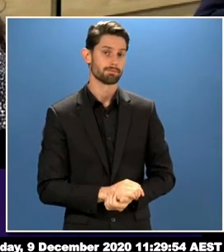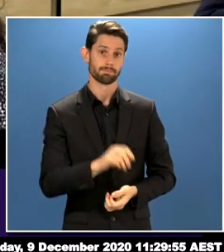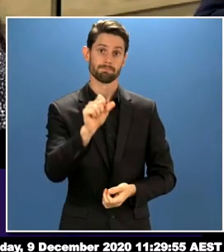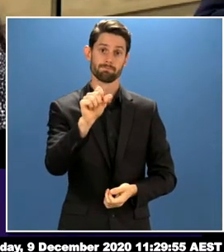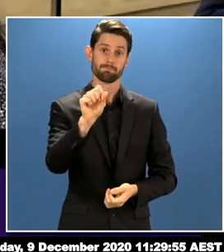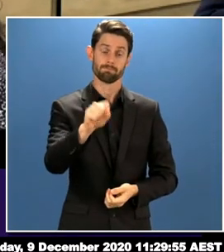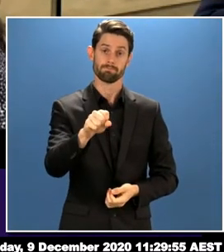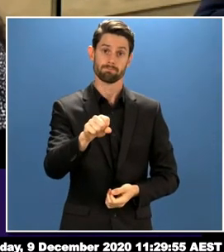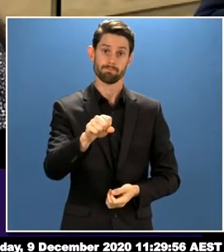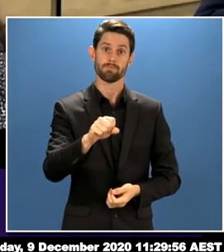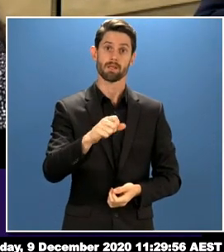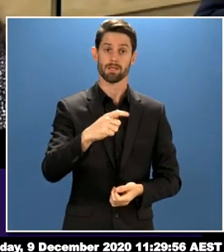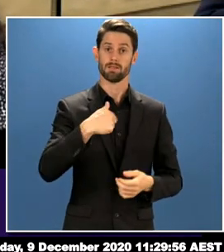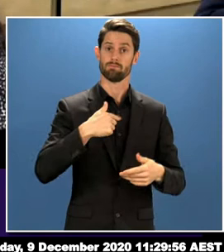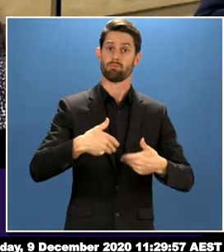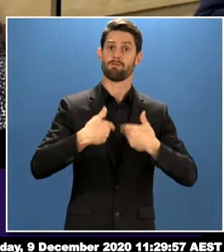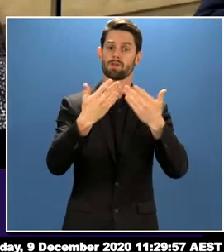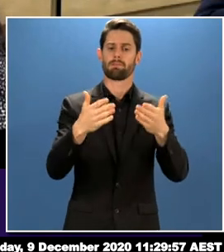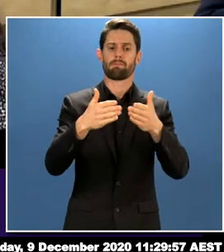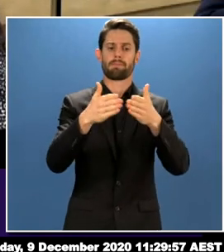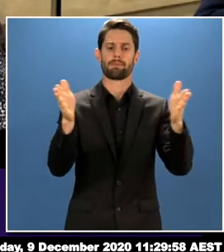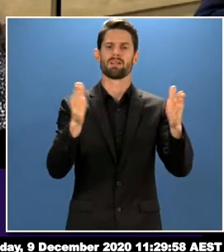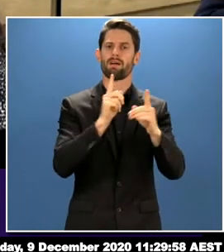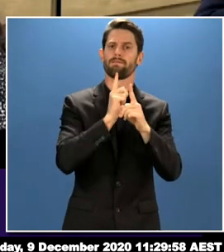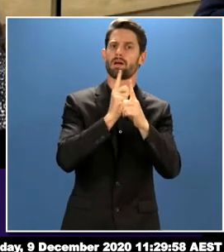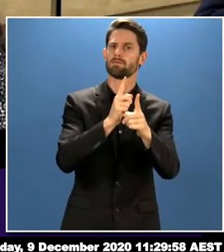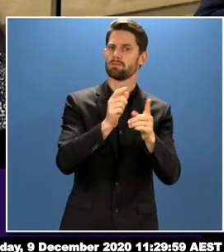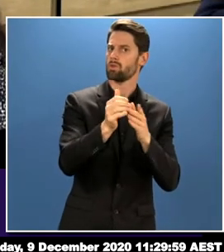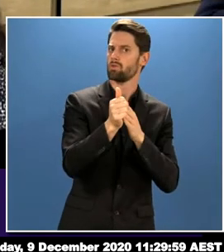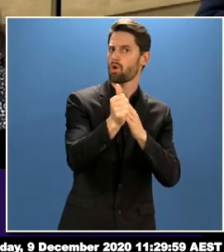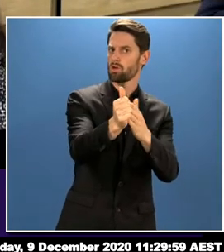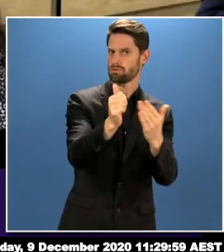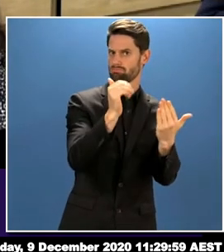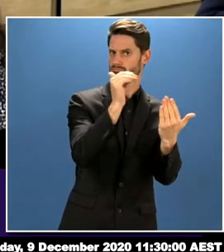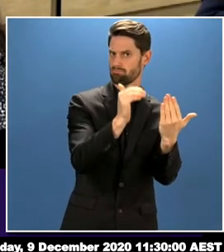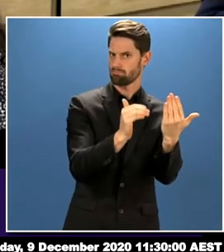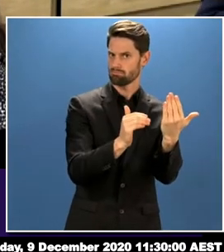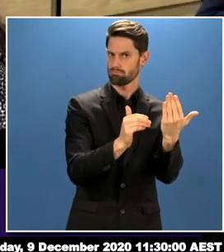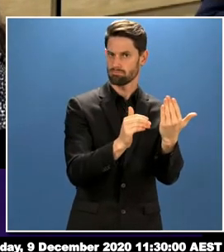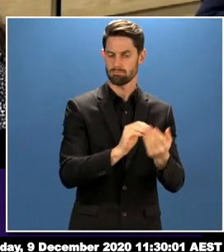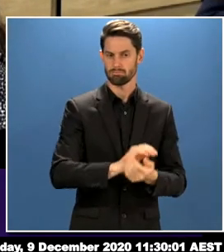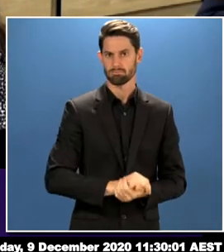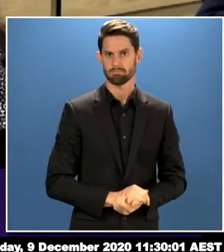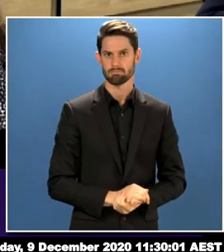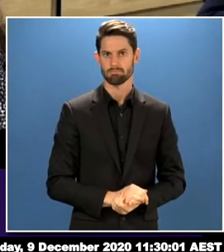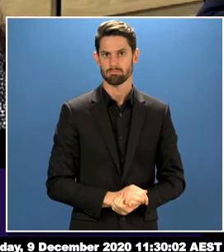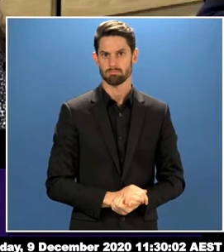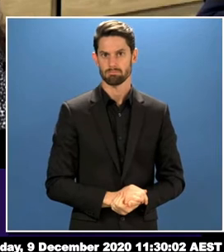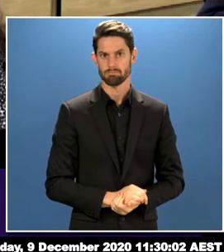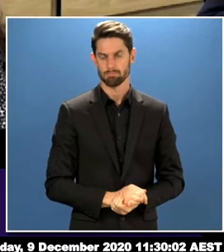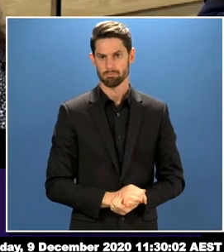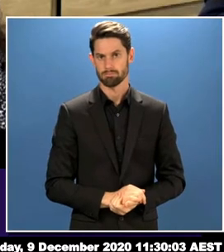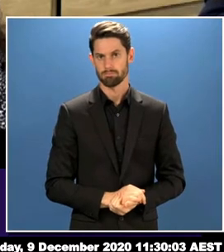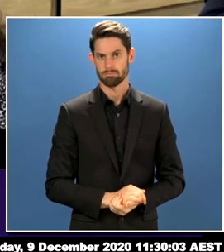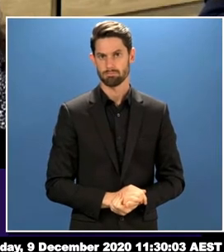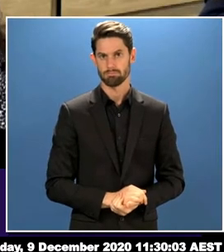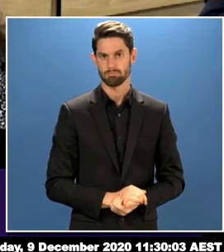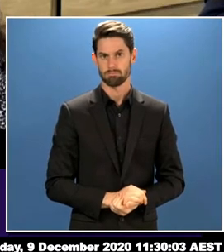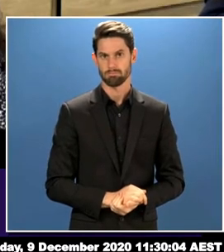advice and guidance, within that department we use --- through website